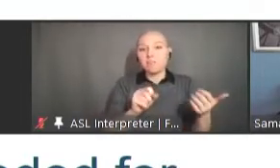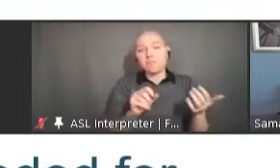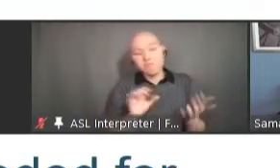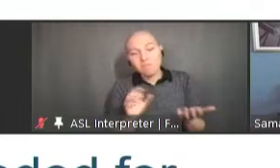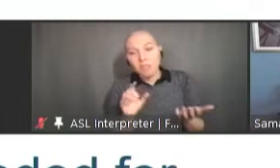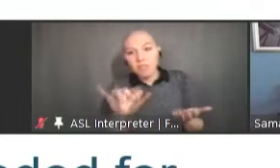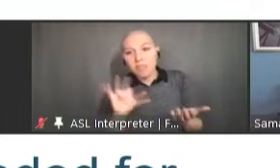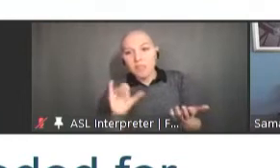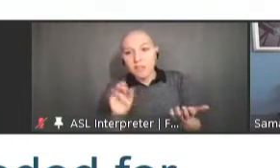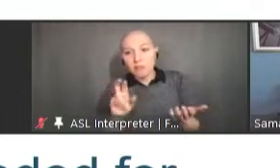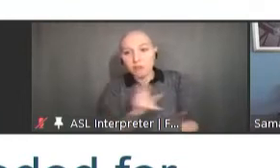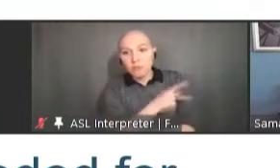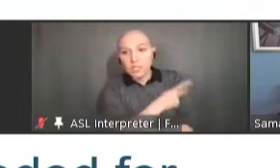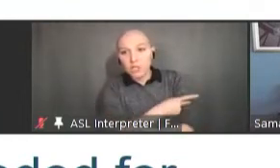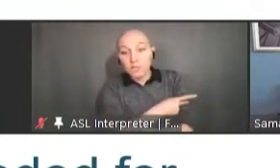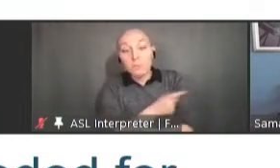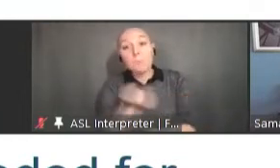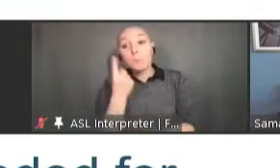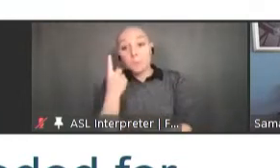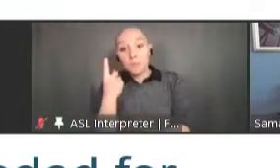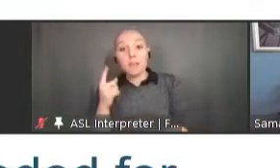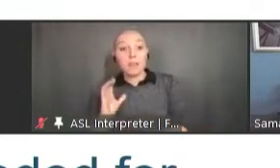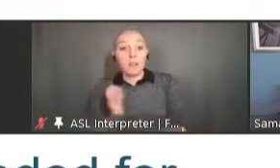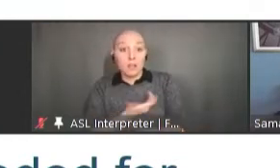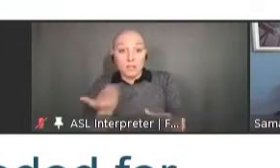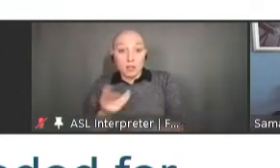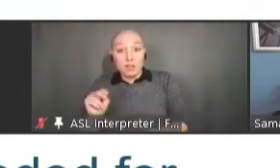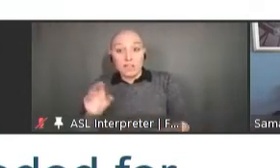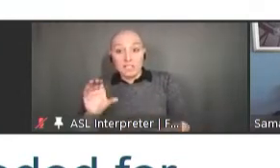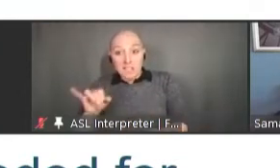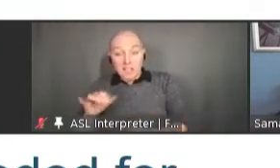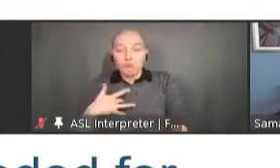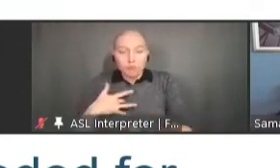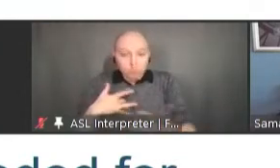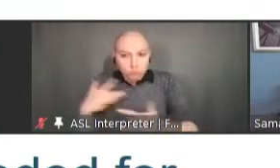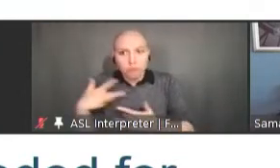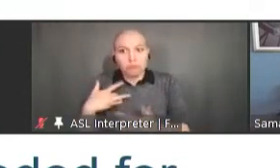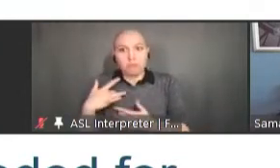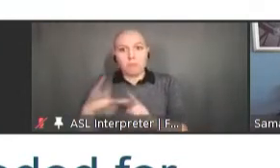particularly concerned about these patients. And the NCI SARS-CoV-2 Serological Sciences Network,